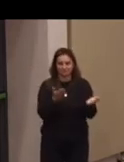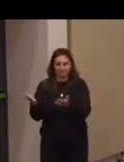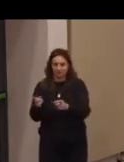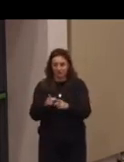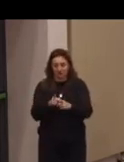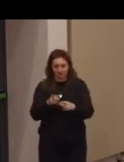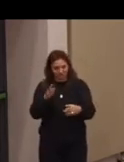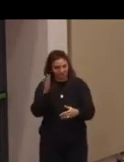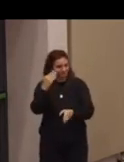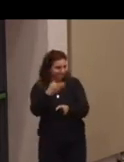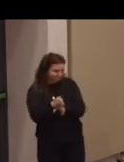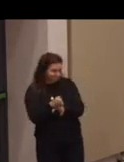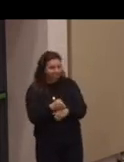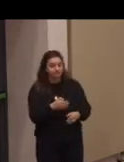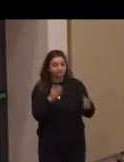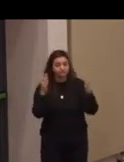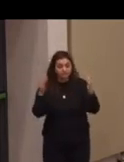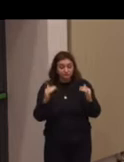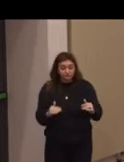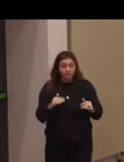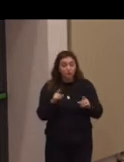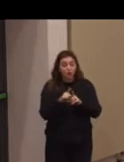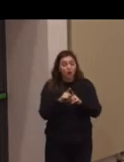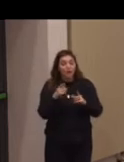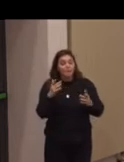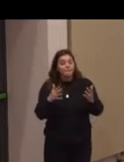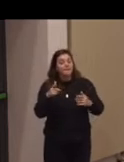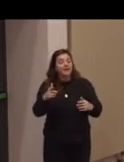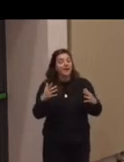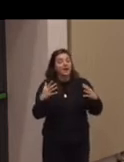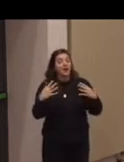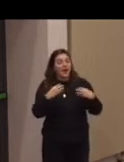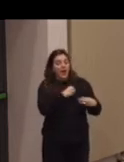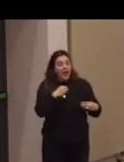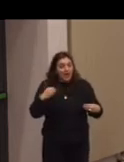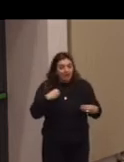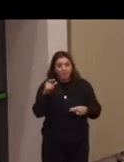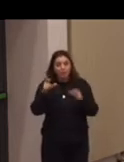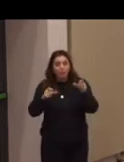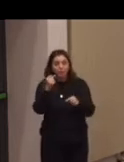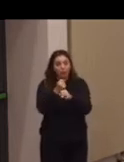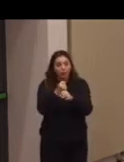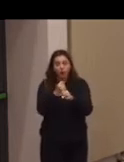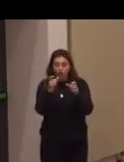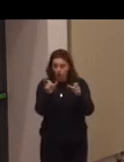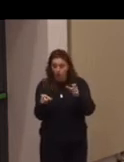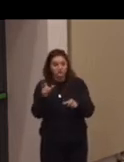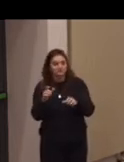systems are under pressure where large populations are moving into an area. Budgets may be diverted